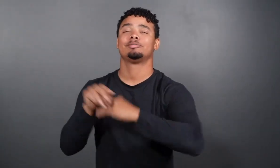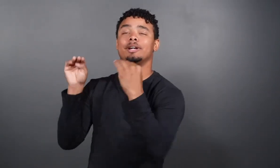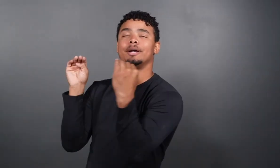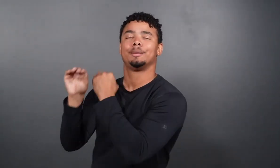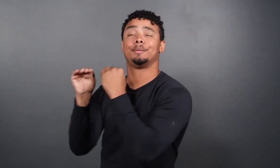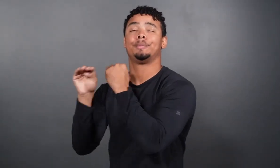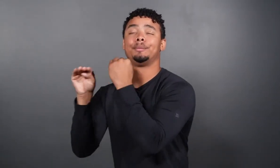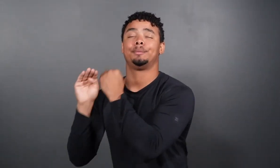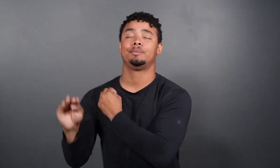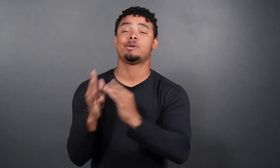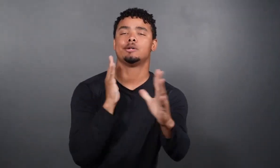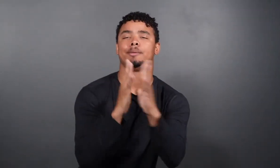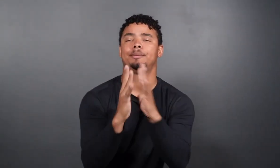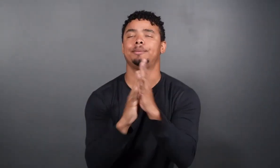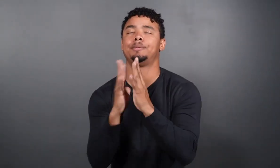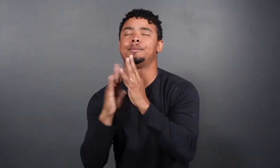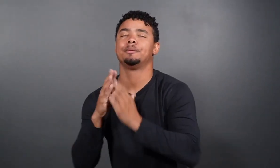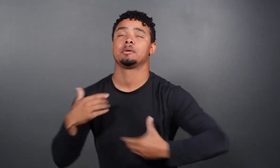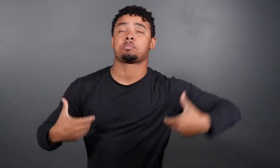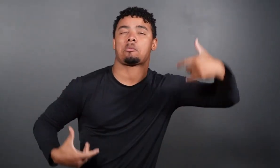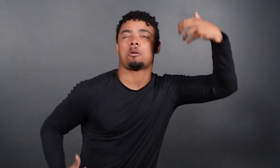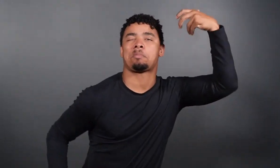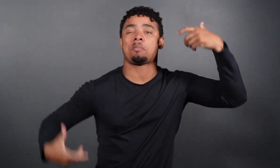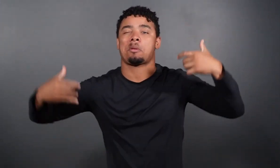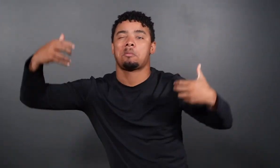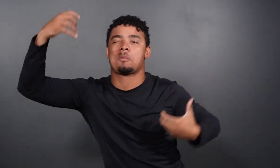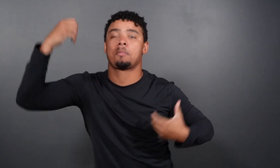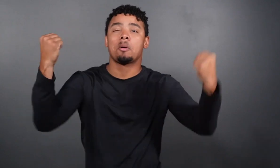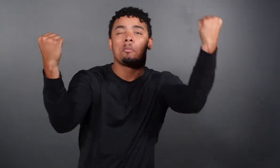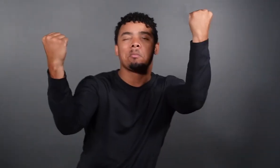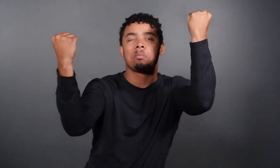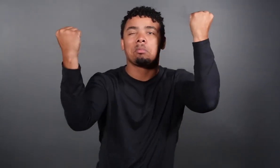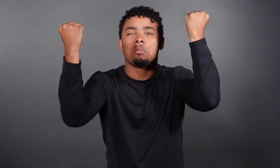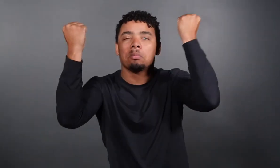the traffic zooms off to his side pedestrians bustle he passes towering columns of buildings